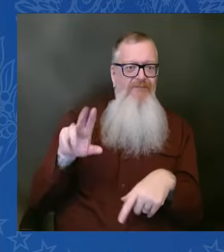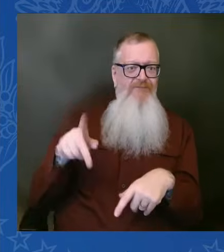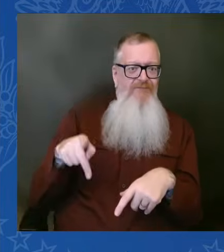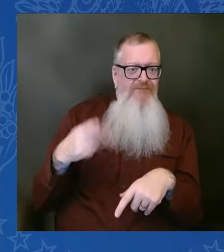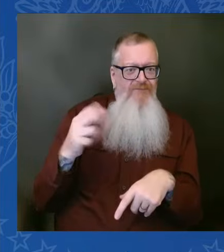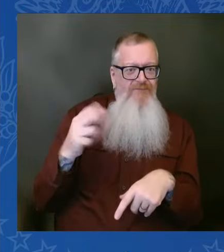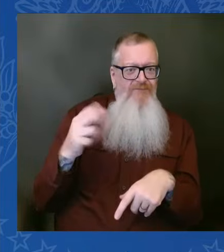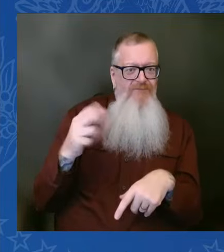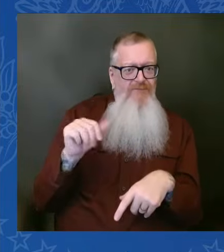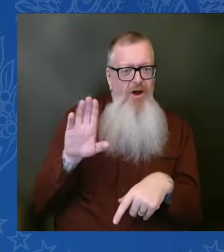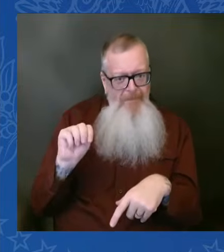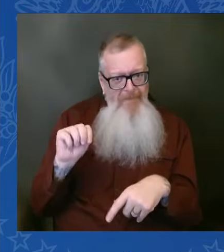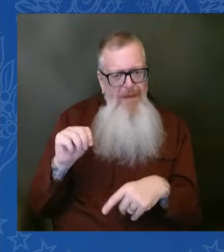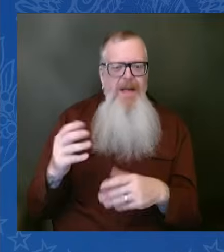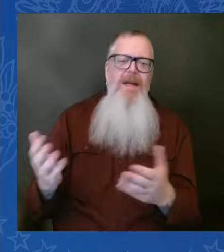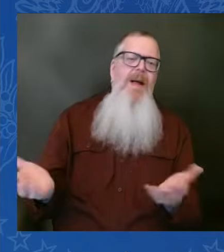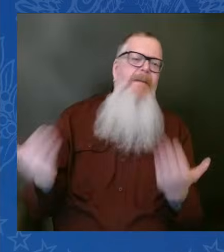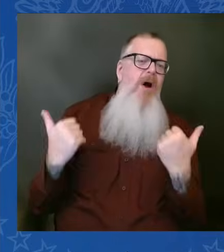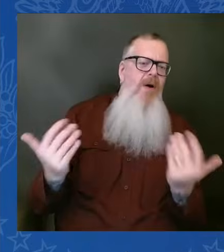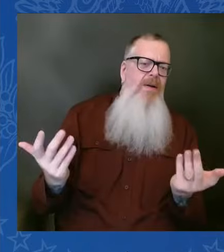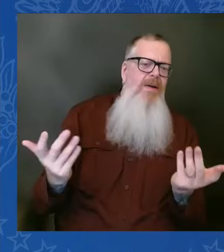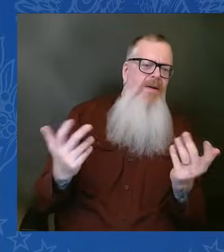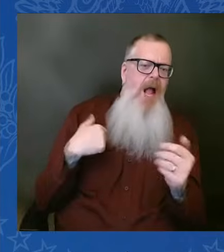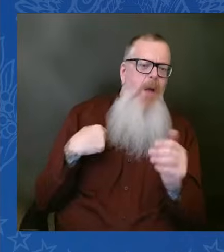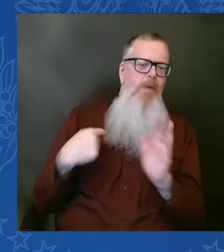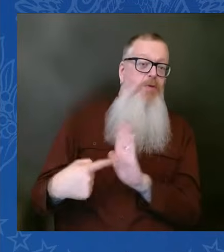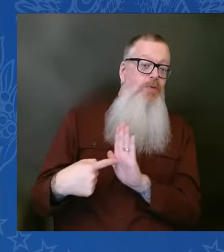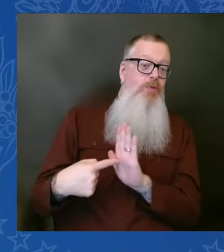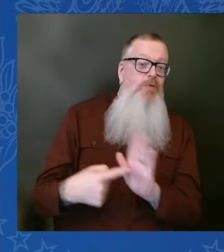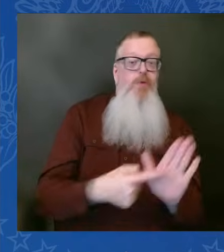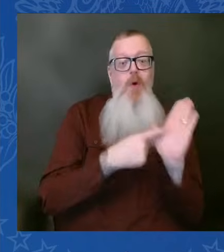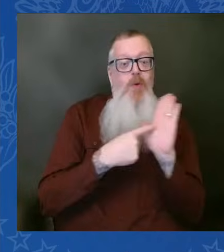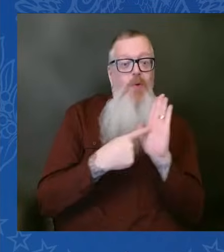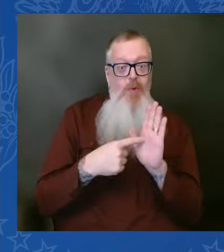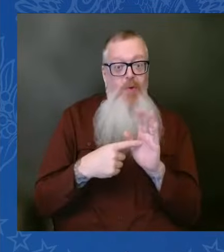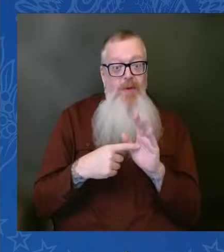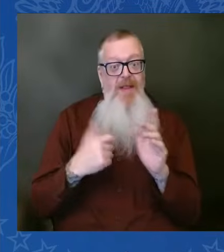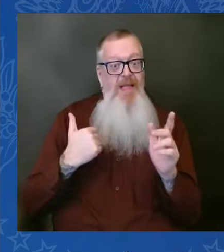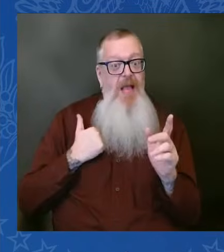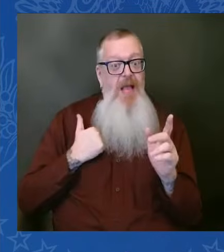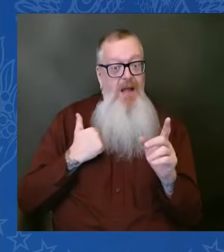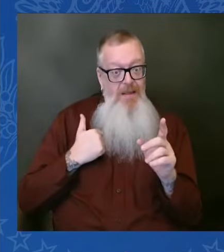I will take you to Toronto, to Berlin, to Rome, to anywhere in the world,